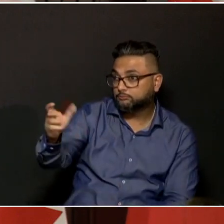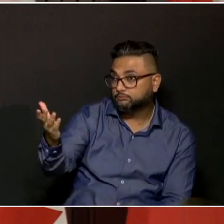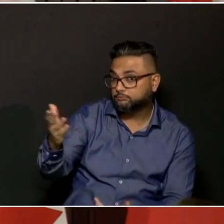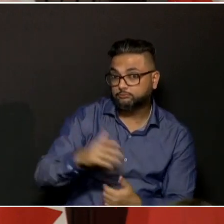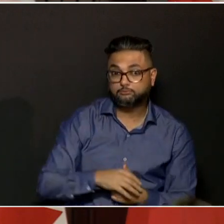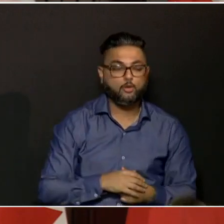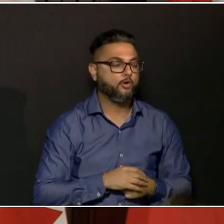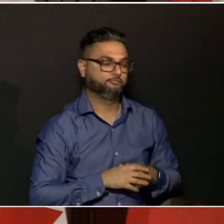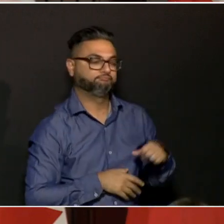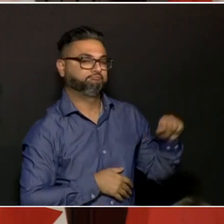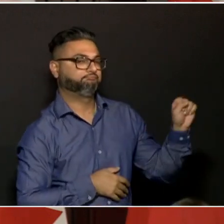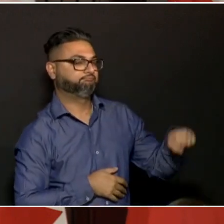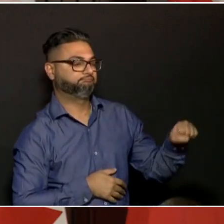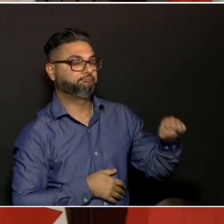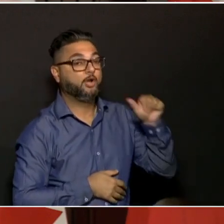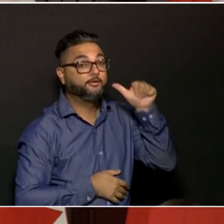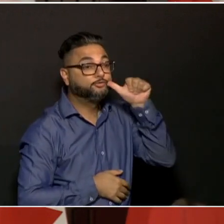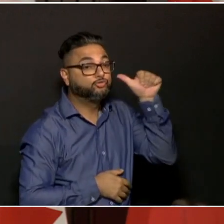These measures could have on days to come?